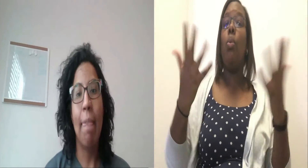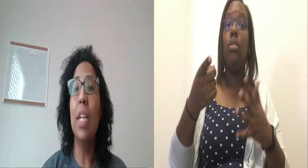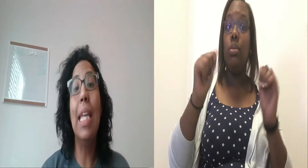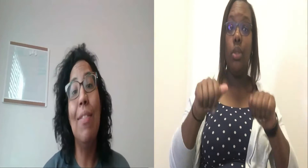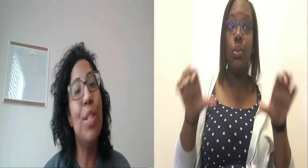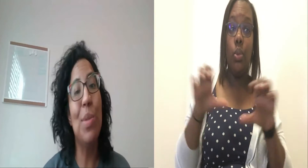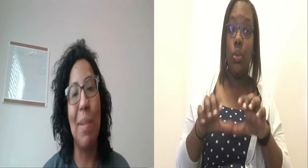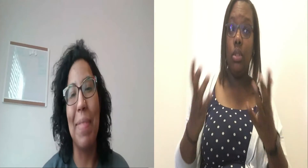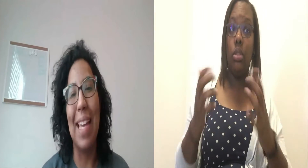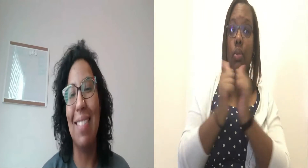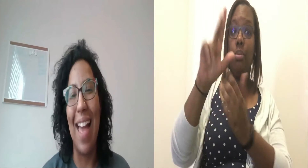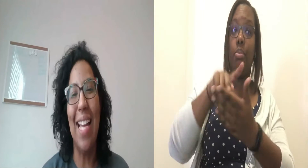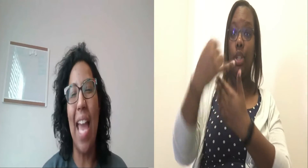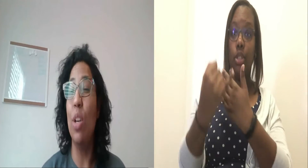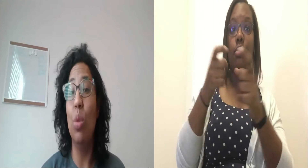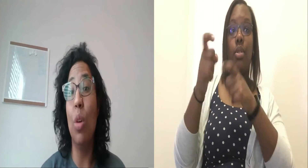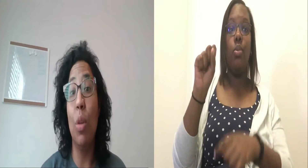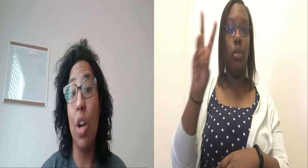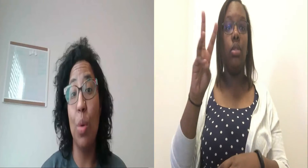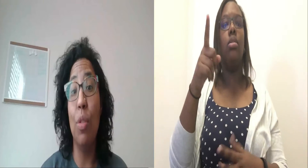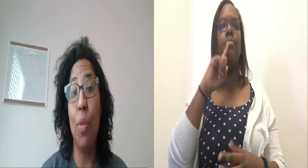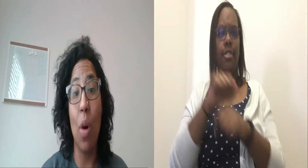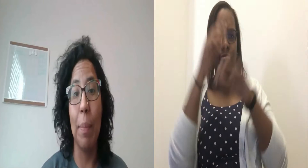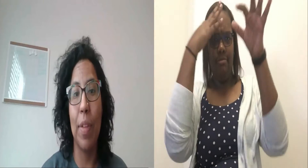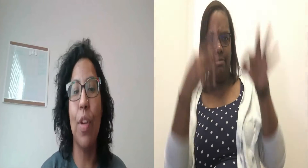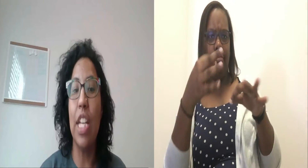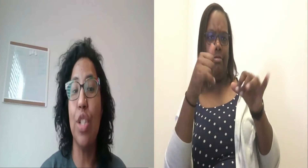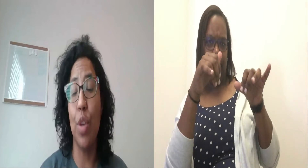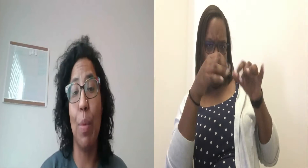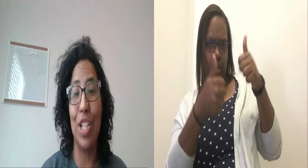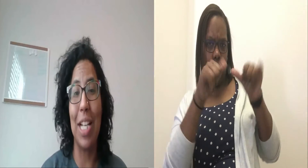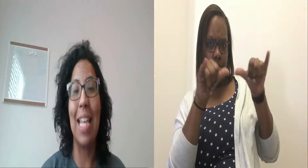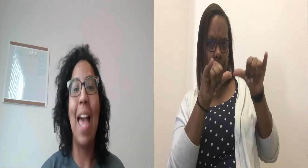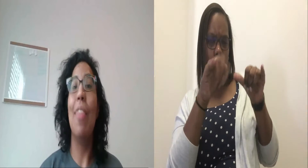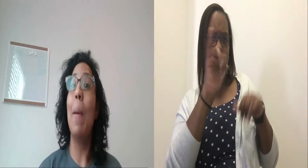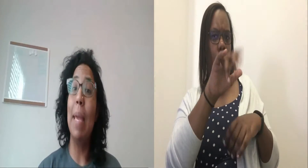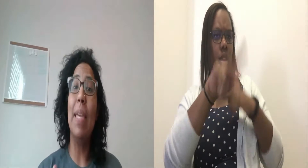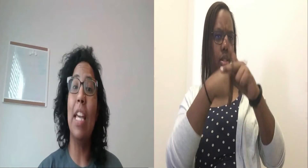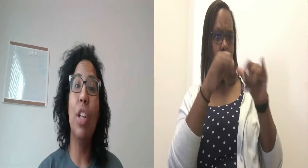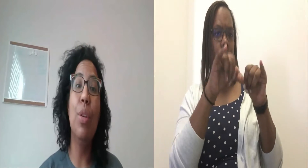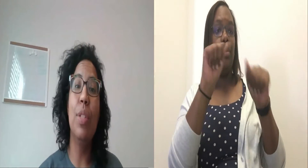You could even do something like a google a google form for each of your projects that maybe includes